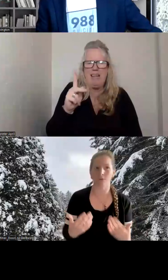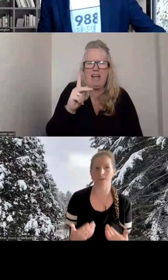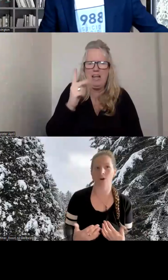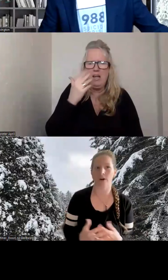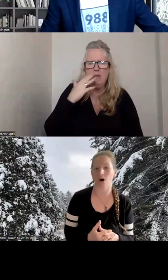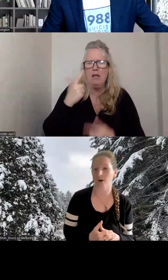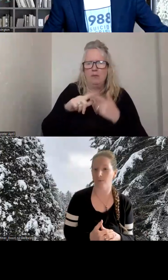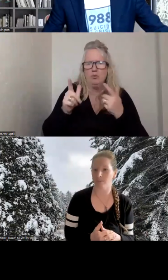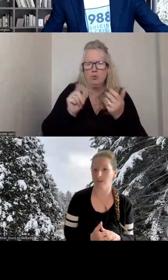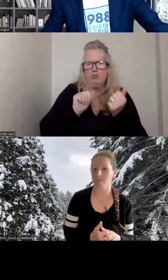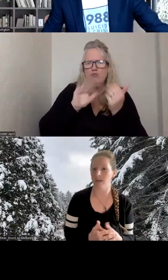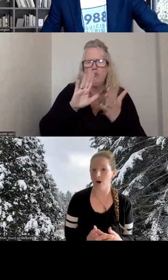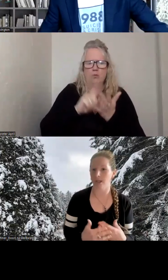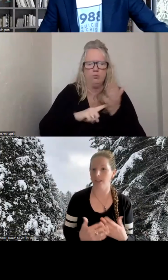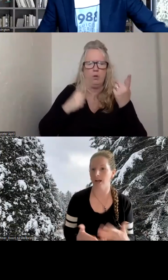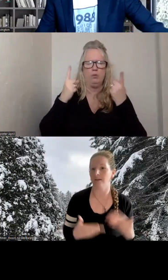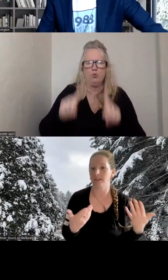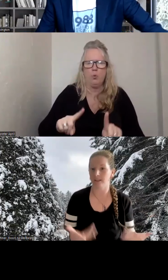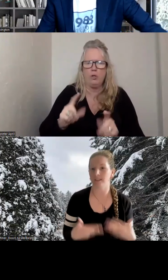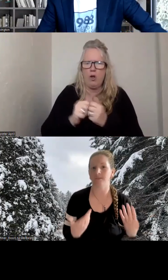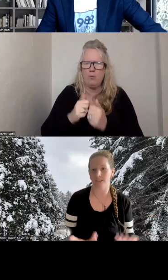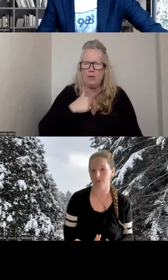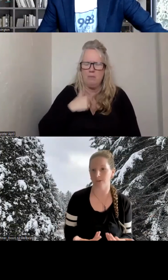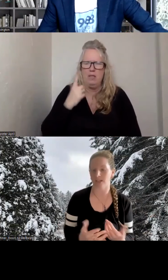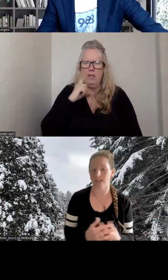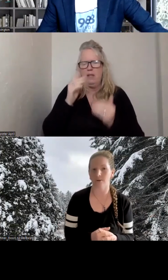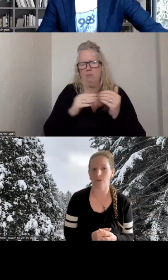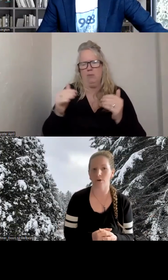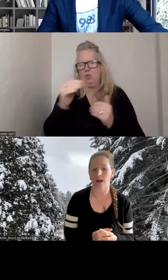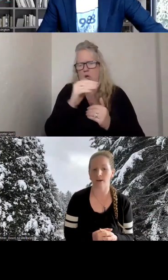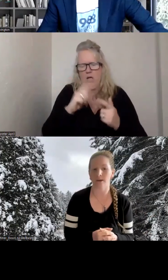WHAT IS GOING ON BEYOND THE PHYSICAL THINGS THAT ARE SHOWING UP.